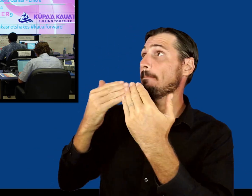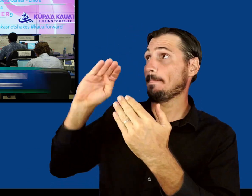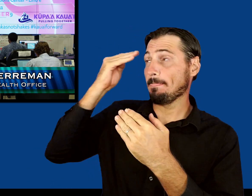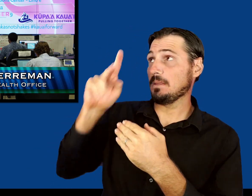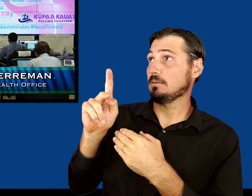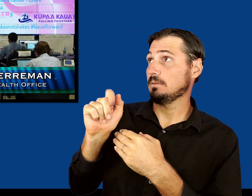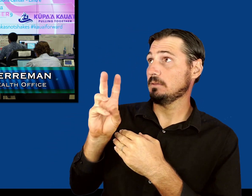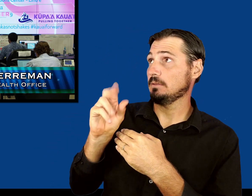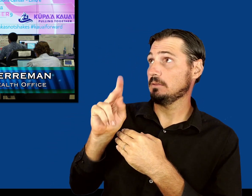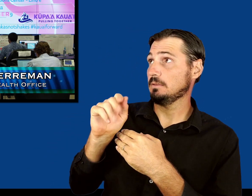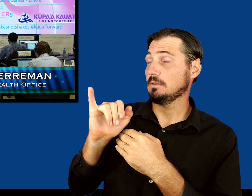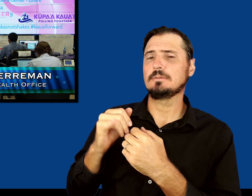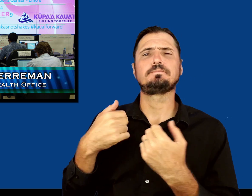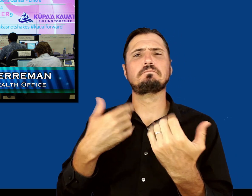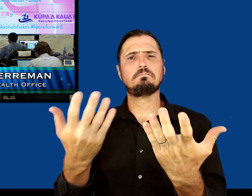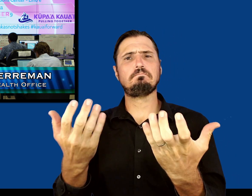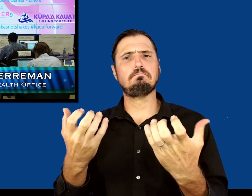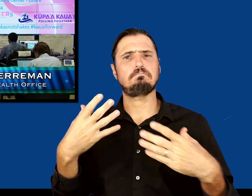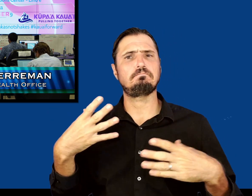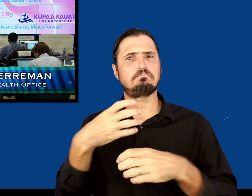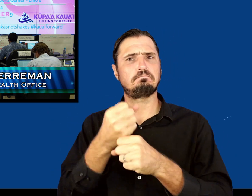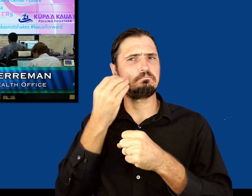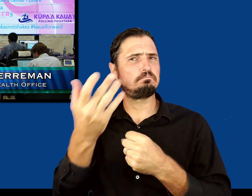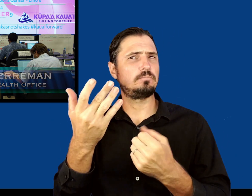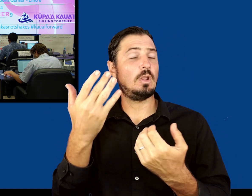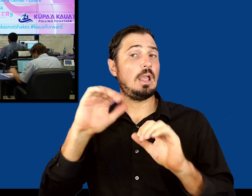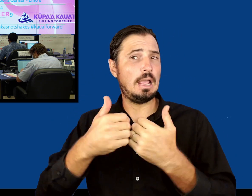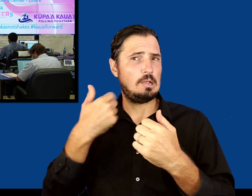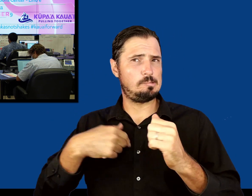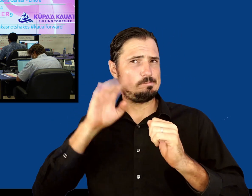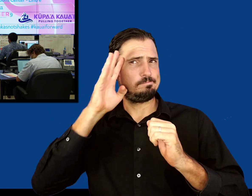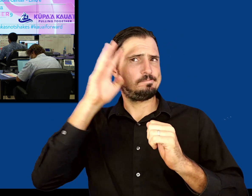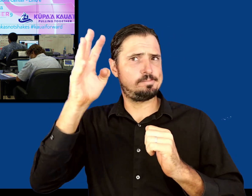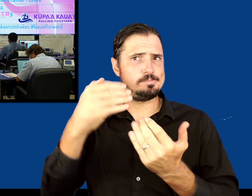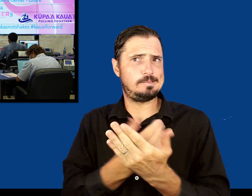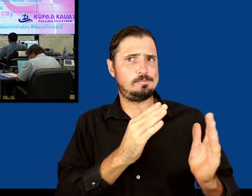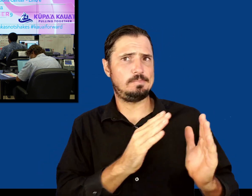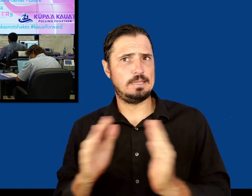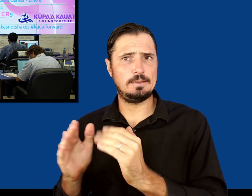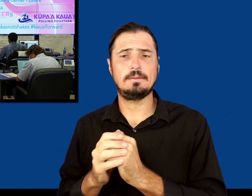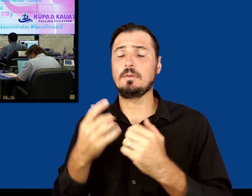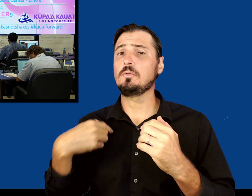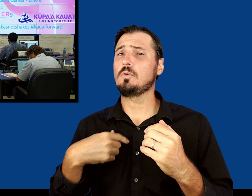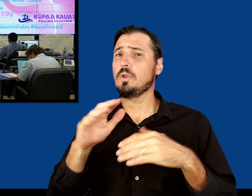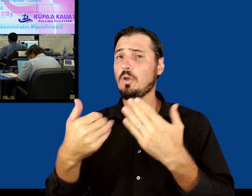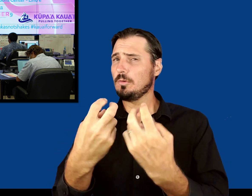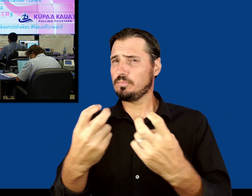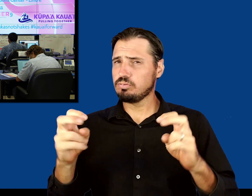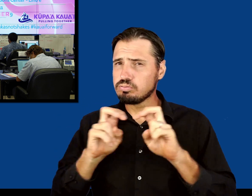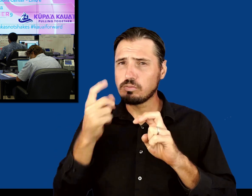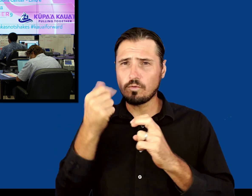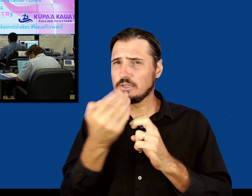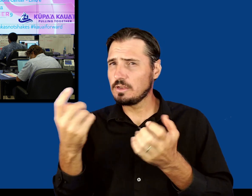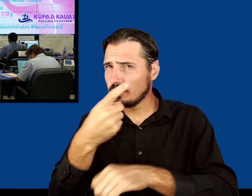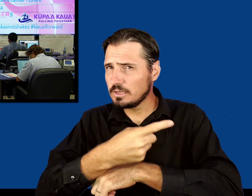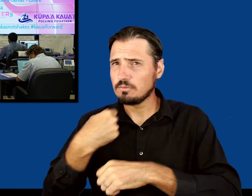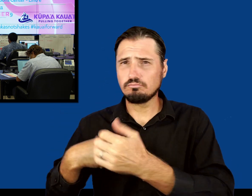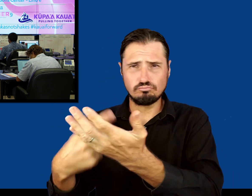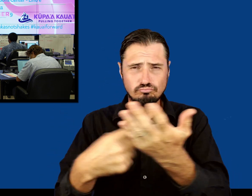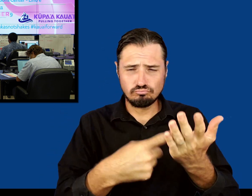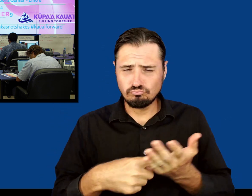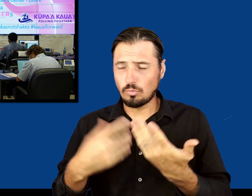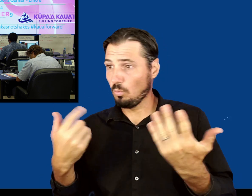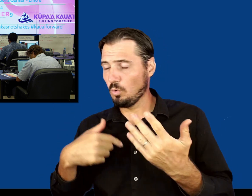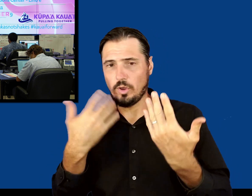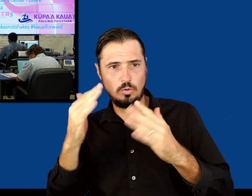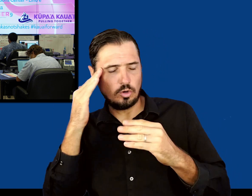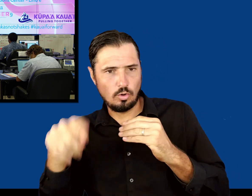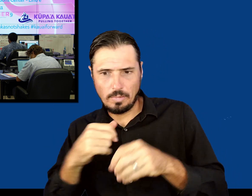I wanted to provide a little background on how we came up with this proposal. We sat down over several days and reviewed what we’ve learned about COVID-19, and the unique conditions on